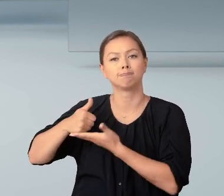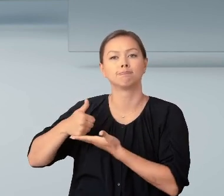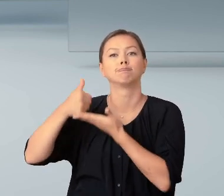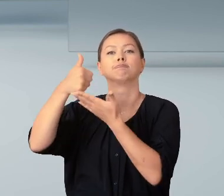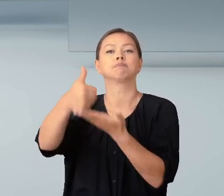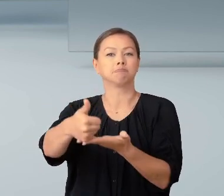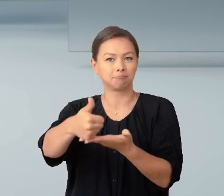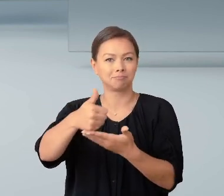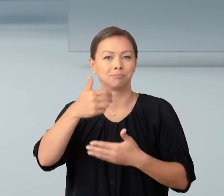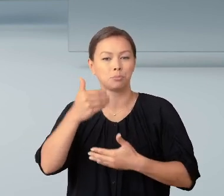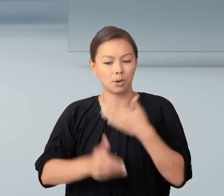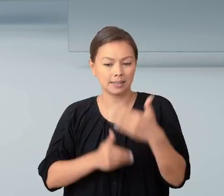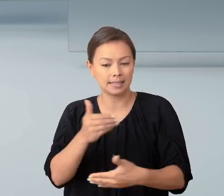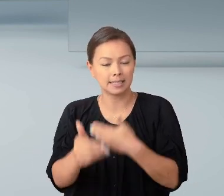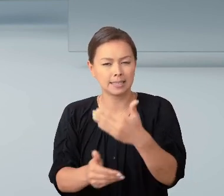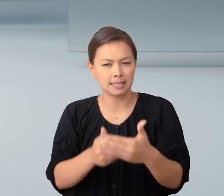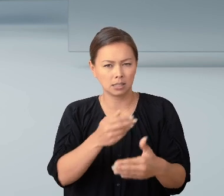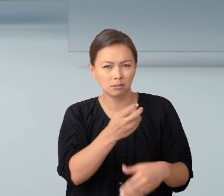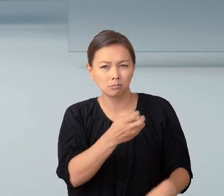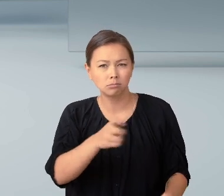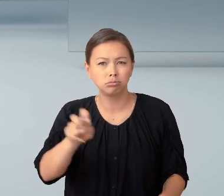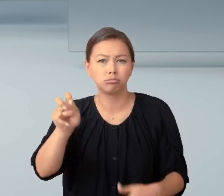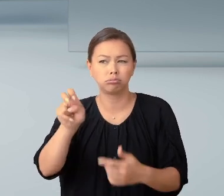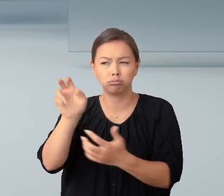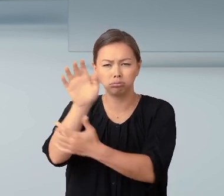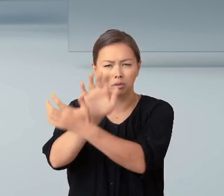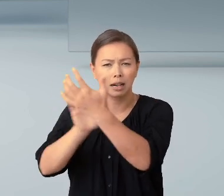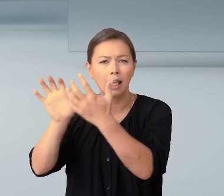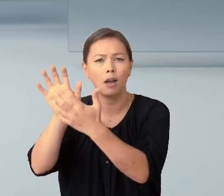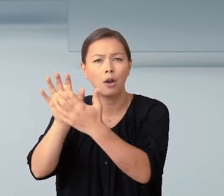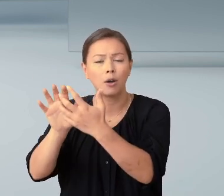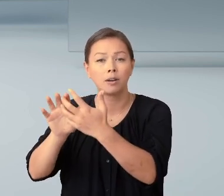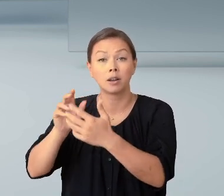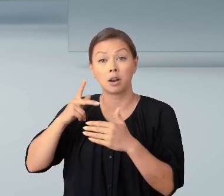help you with this process of moving to the cloud. And we call